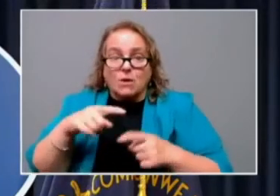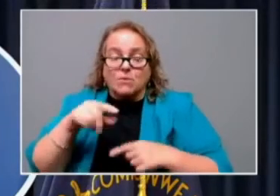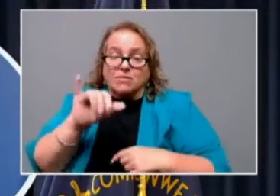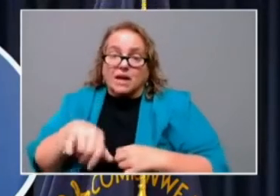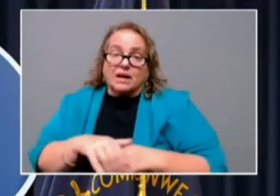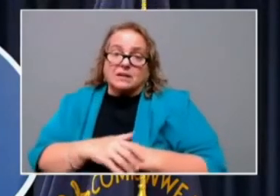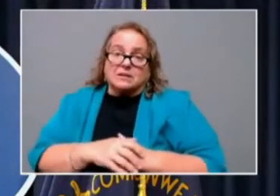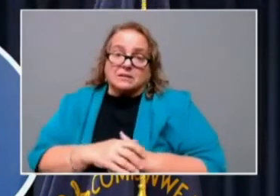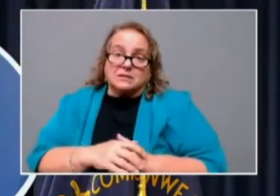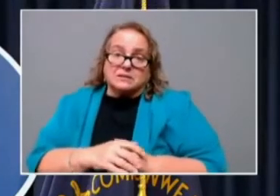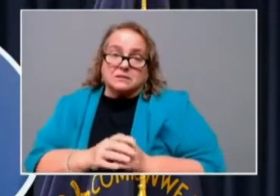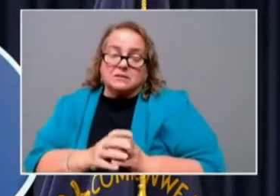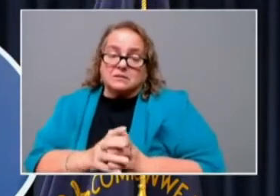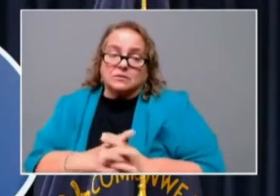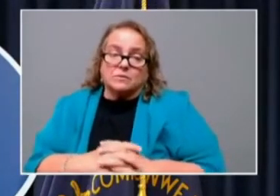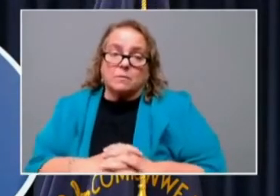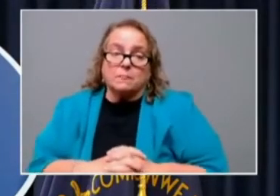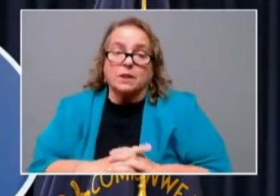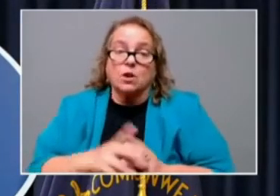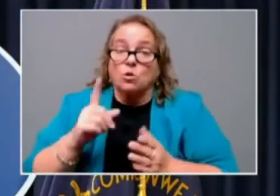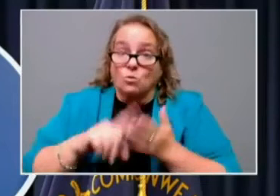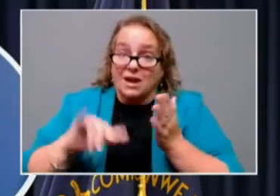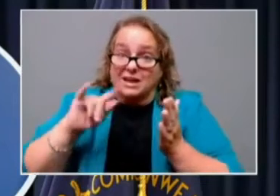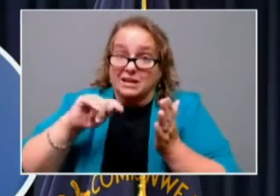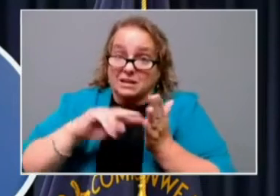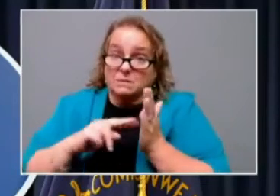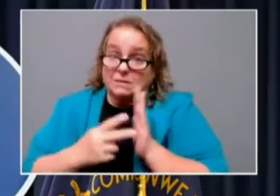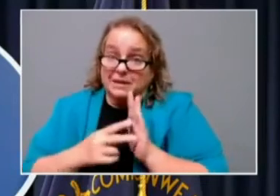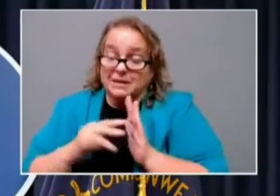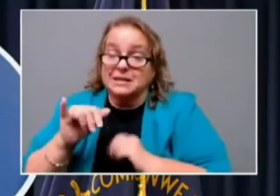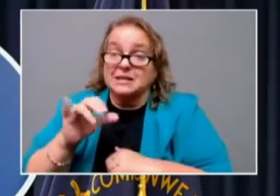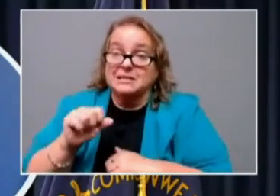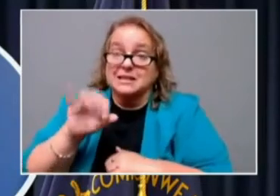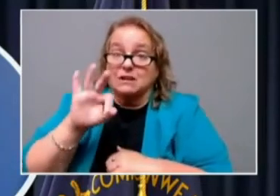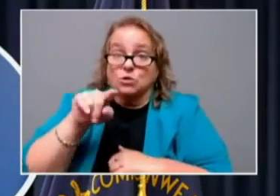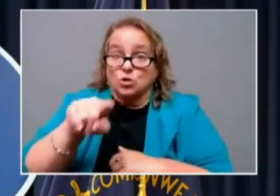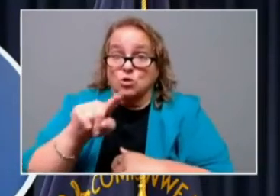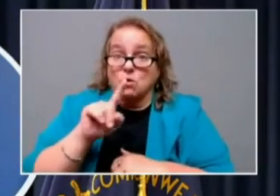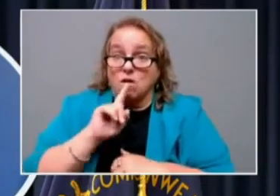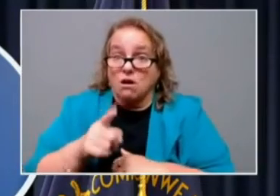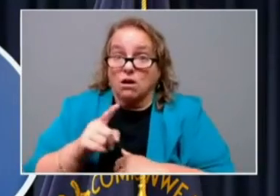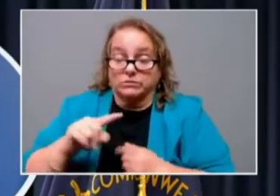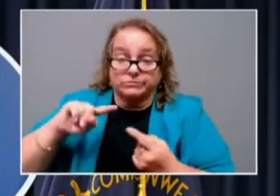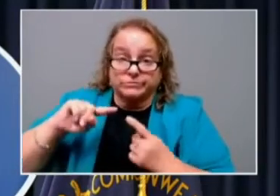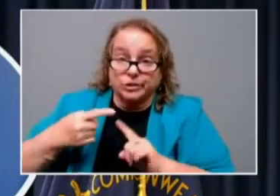What it means is that if you are injured, you're gonna have a hard time